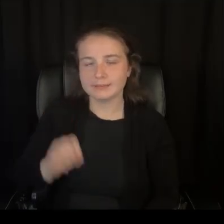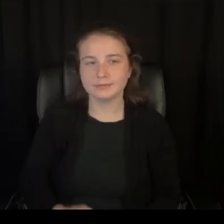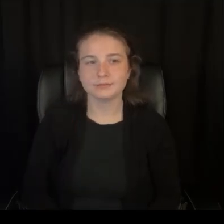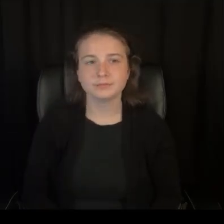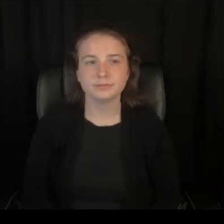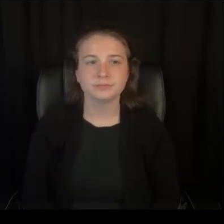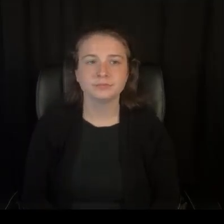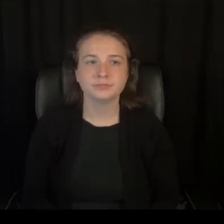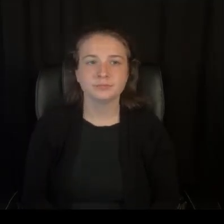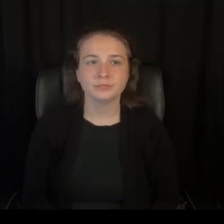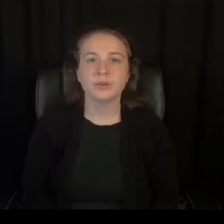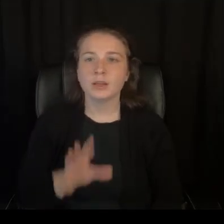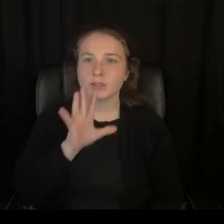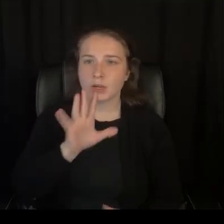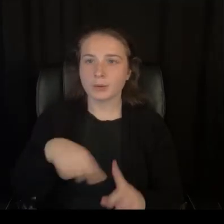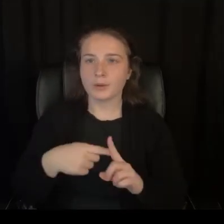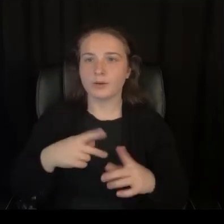Now we'll cover physical restraint and seclusion.